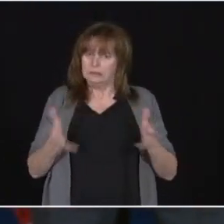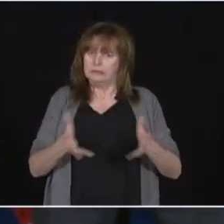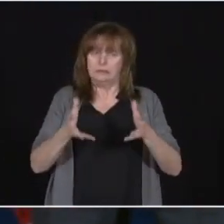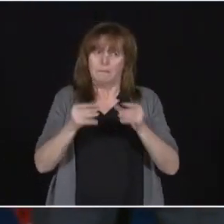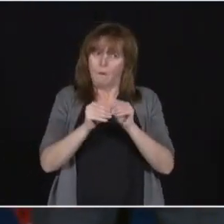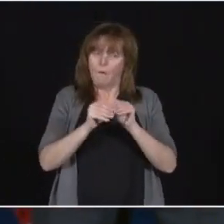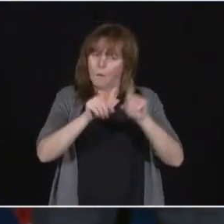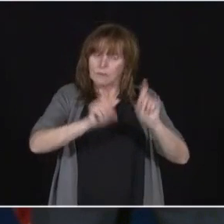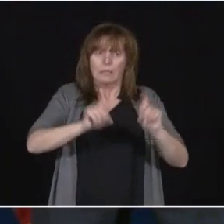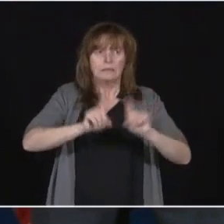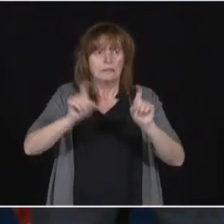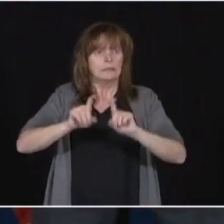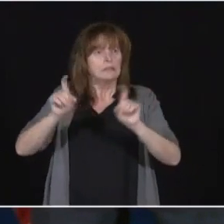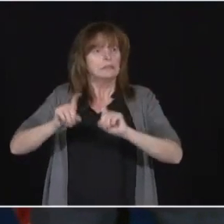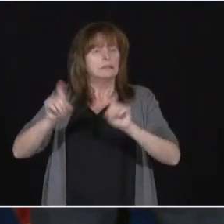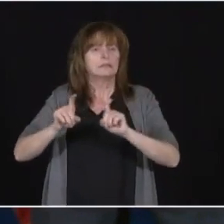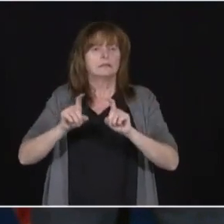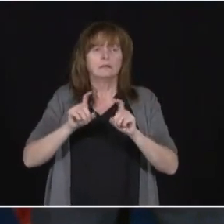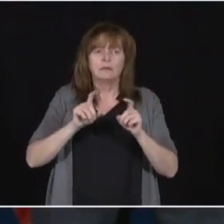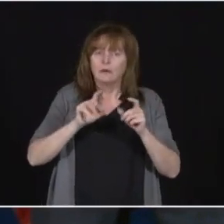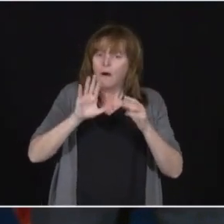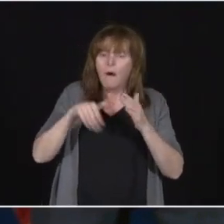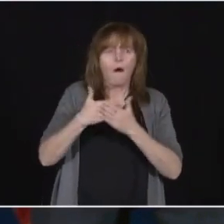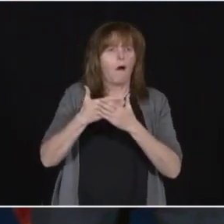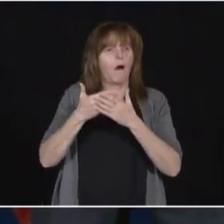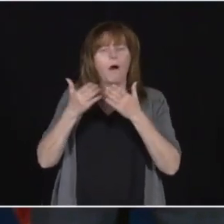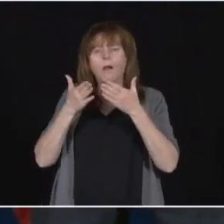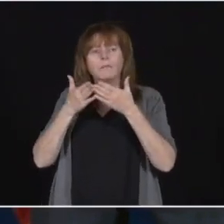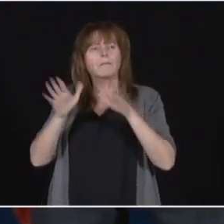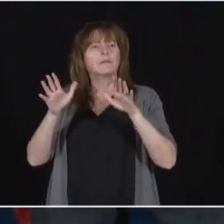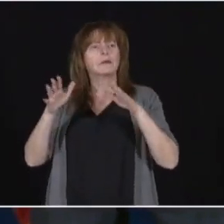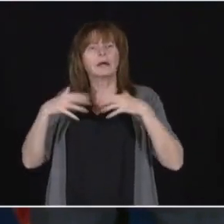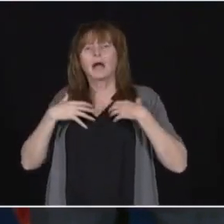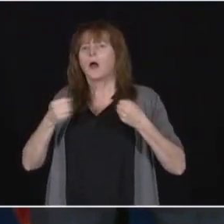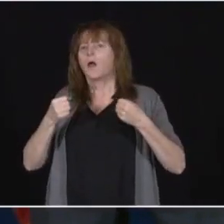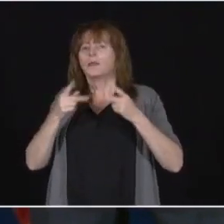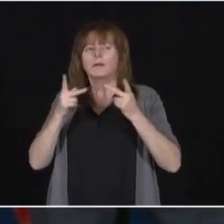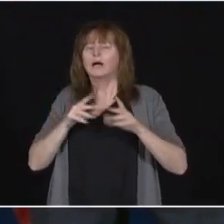that people who have symptoms of COVID-19